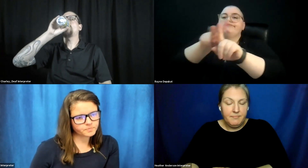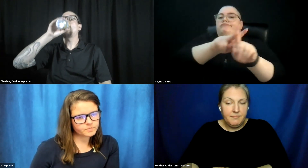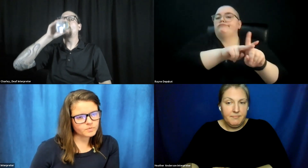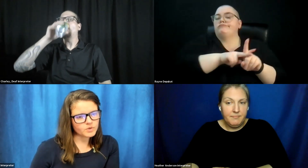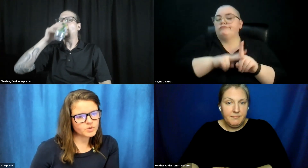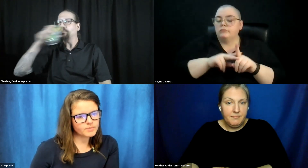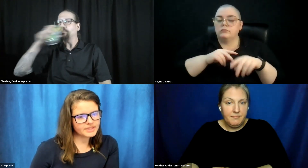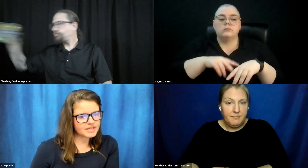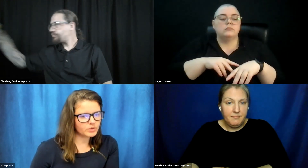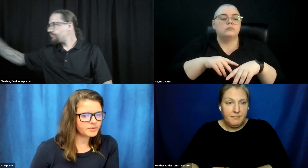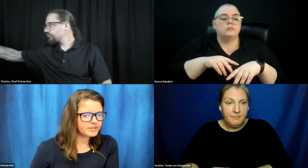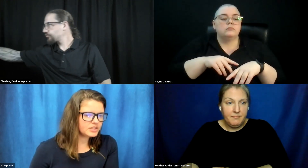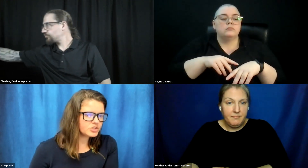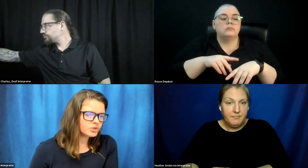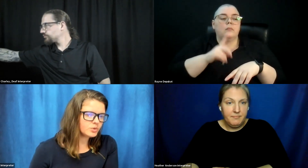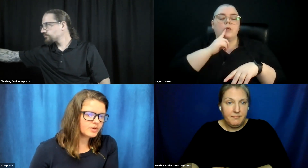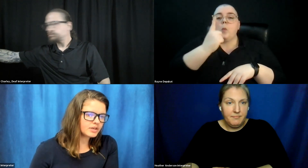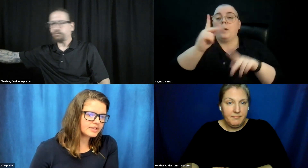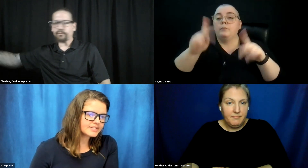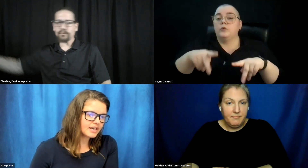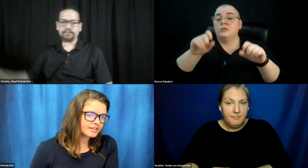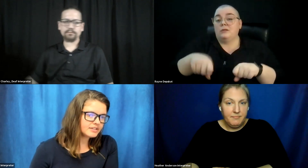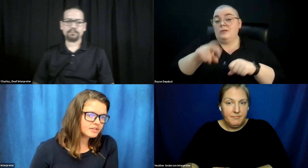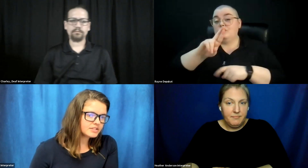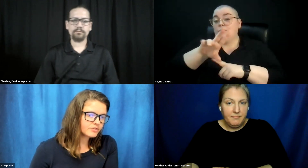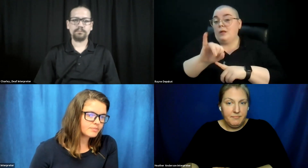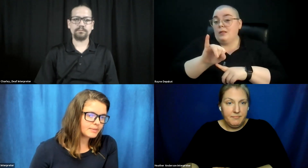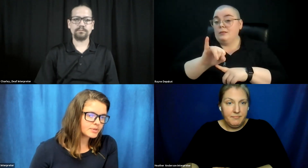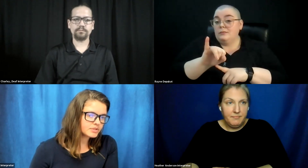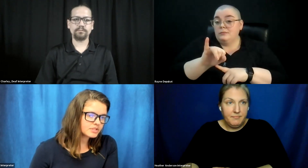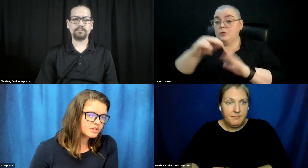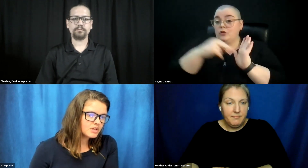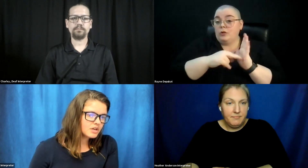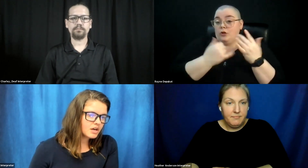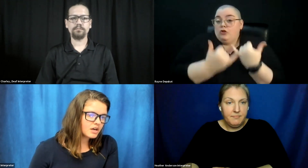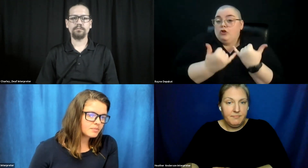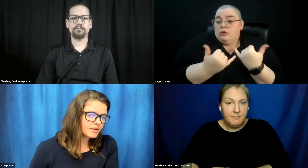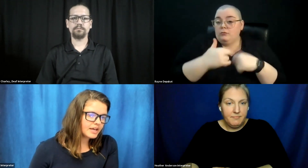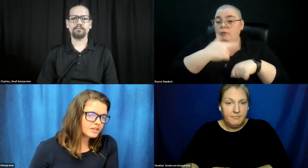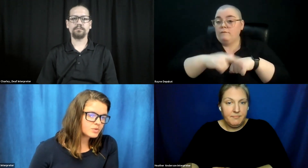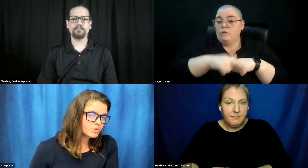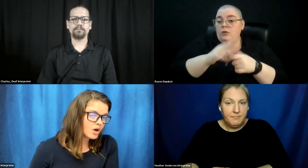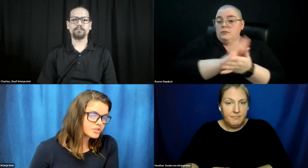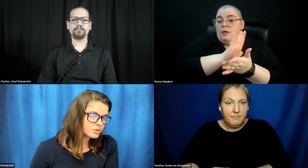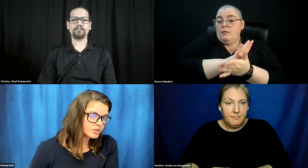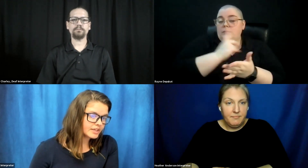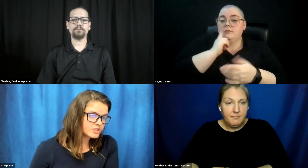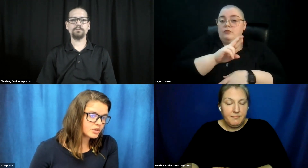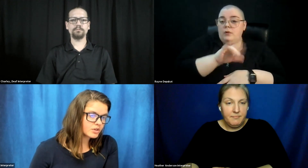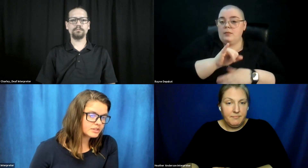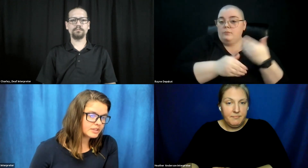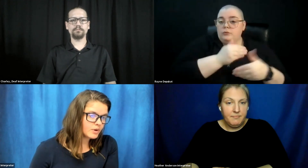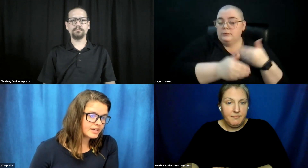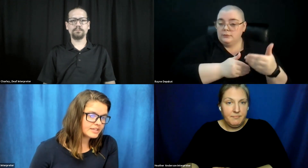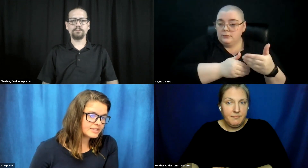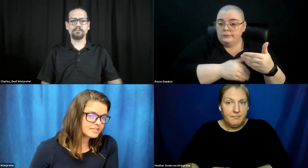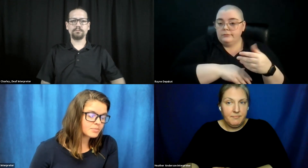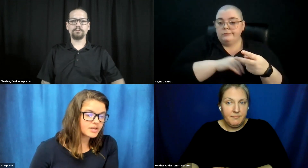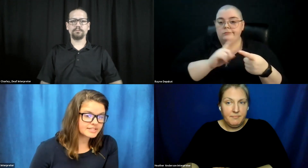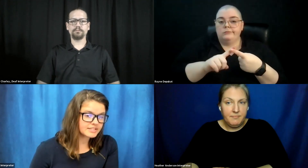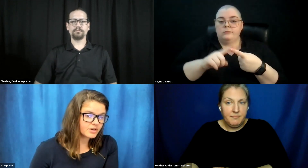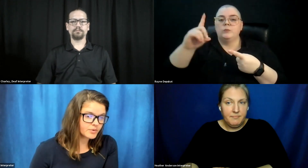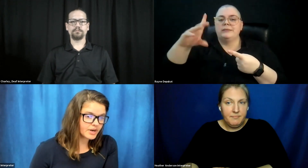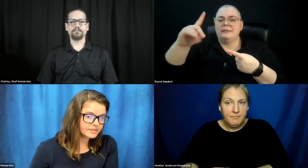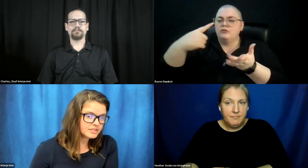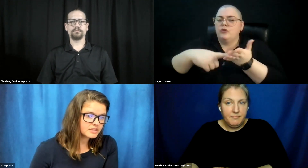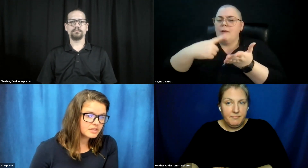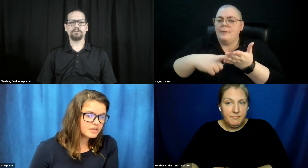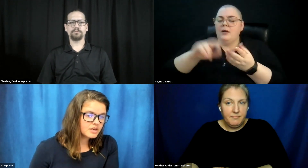So it means that we would need to assign different members, and also look into currently what it is the processes here and what Island.